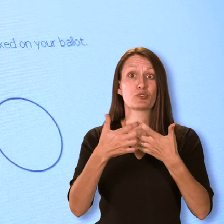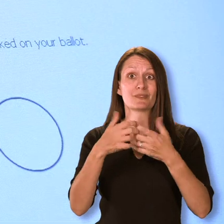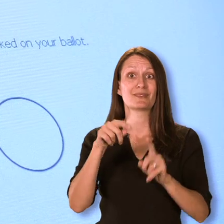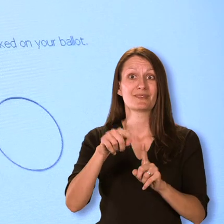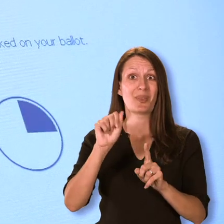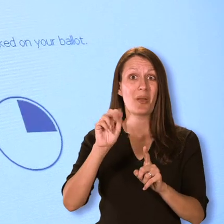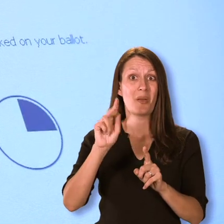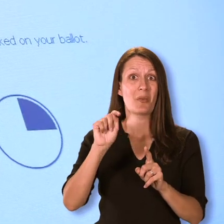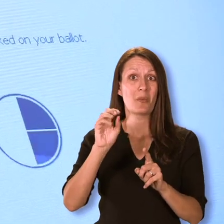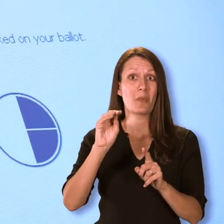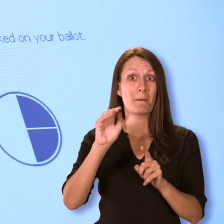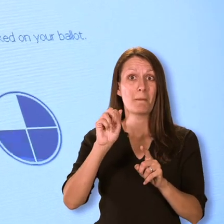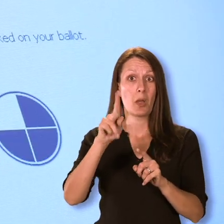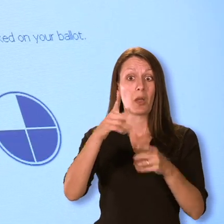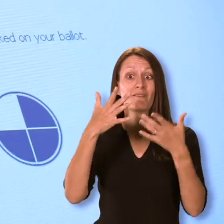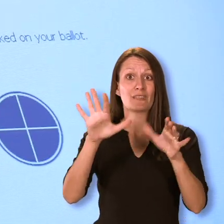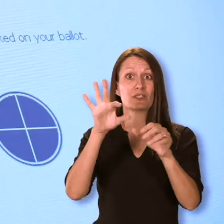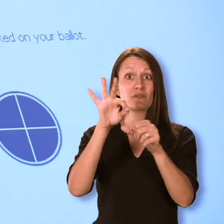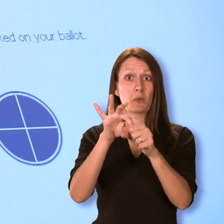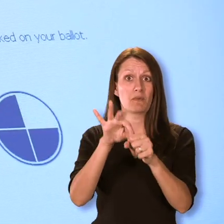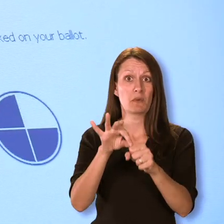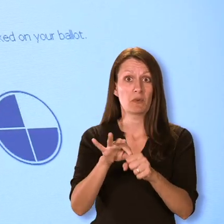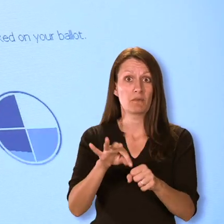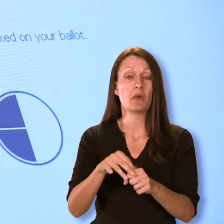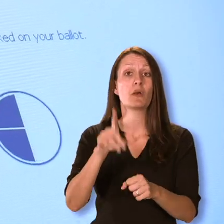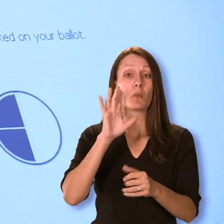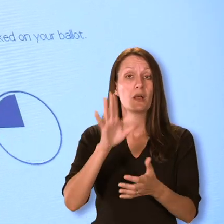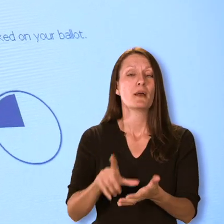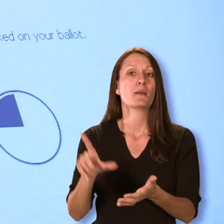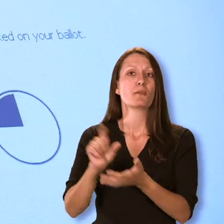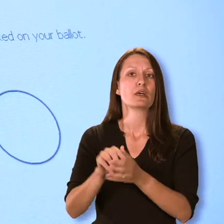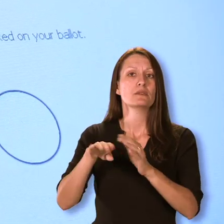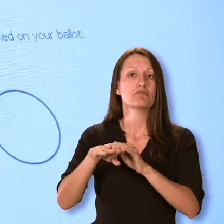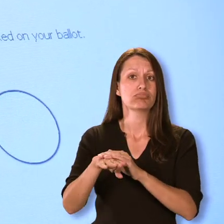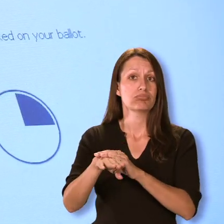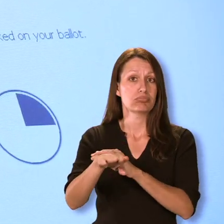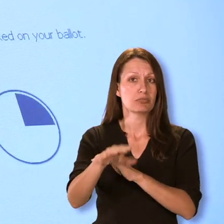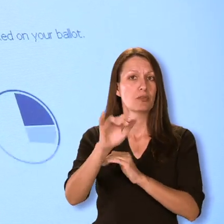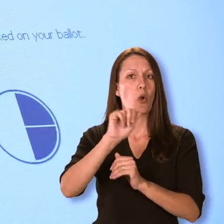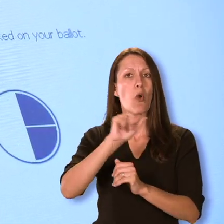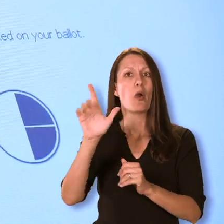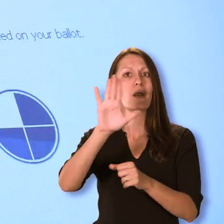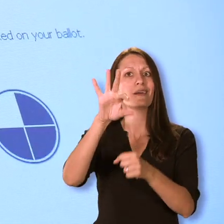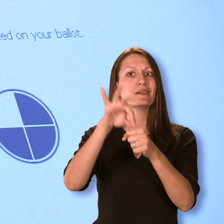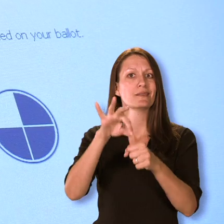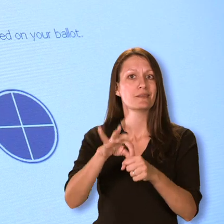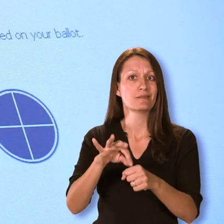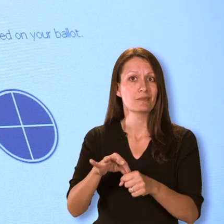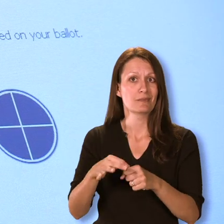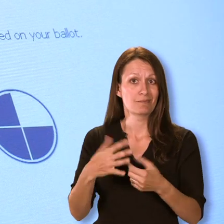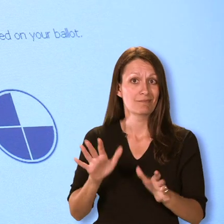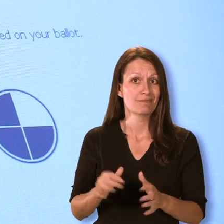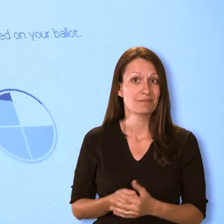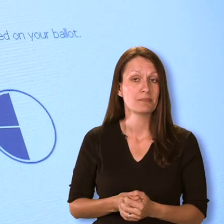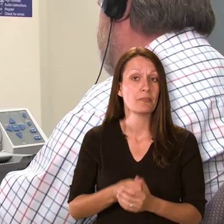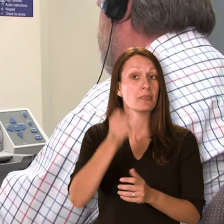Once you have entered your votes, the AutoMark device will print out a completed ballot that includes all of your choices.